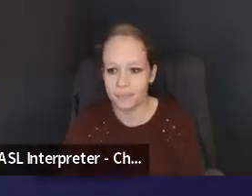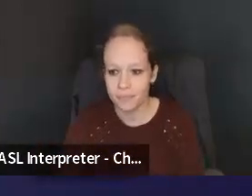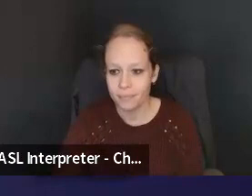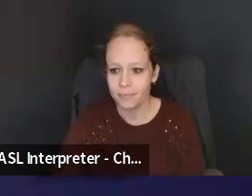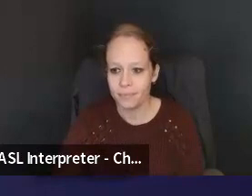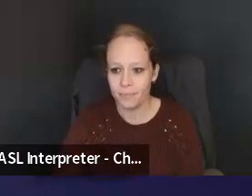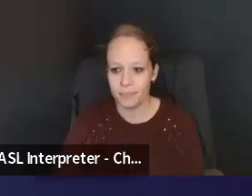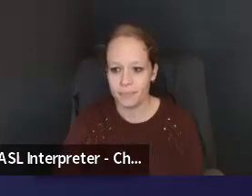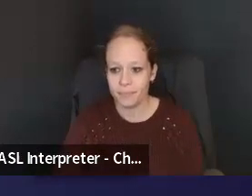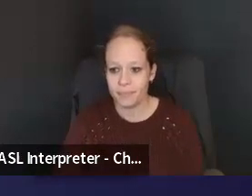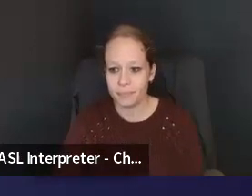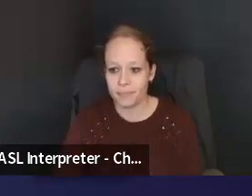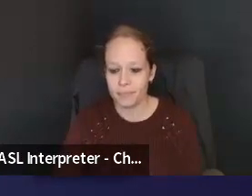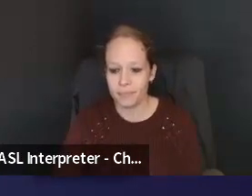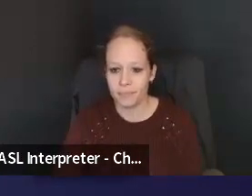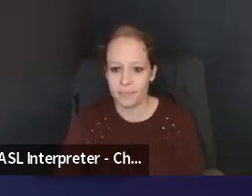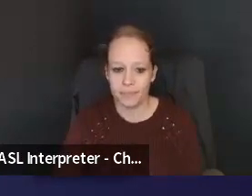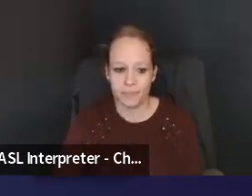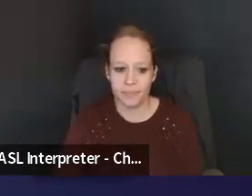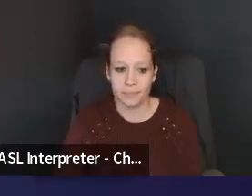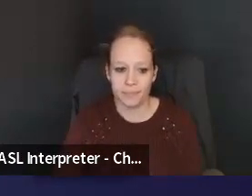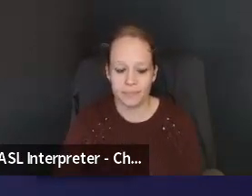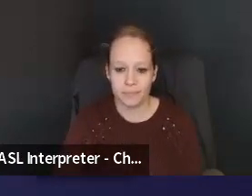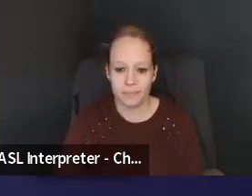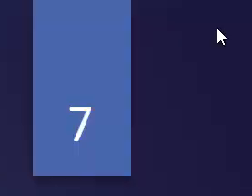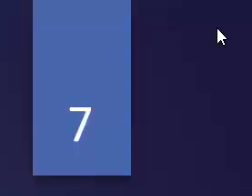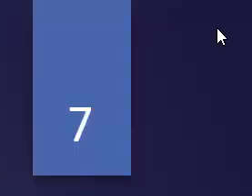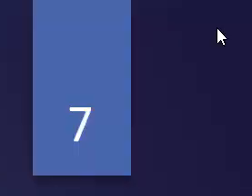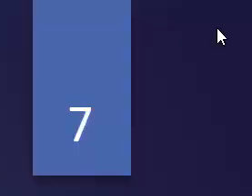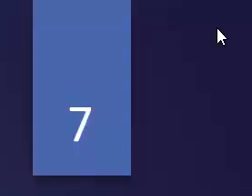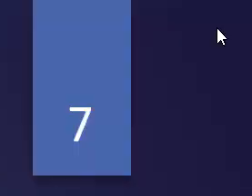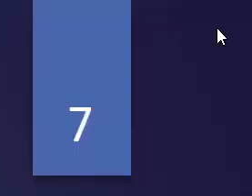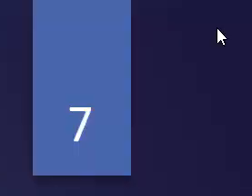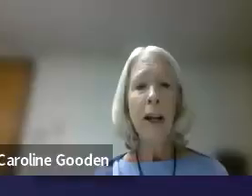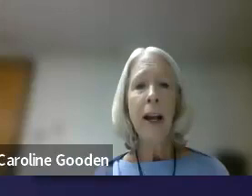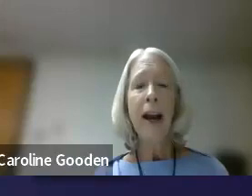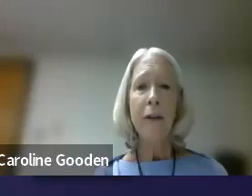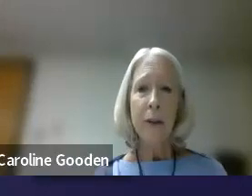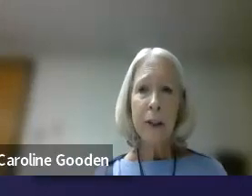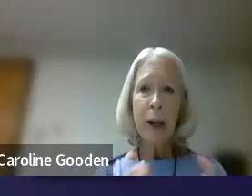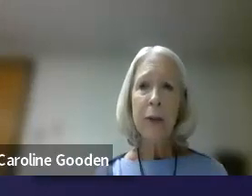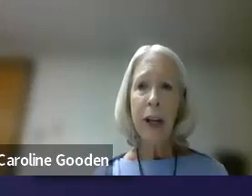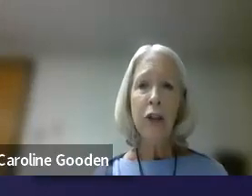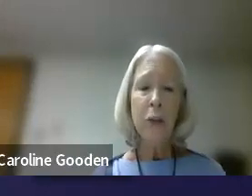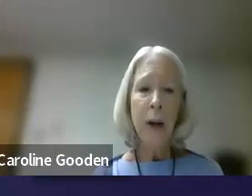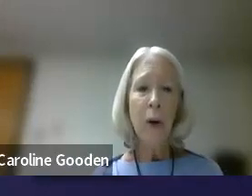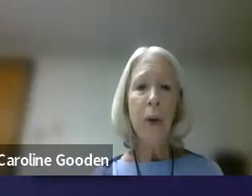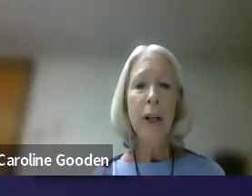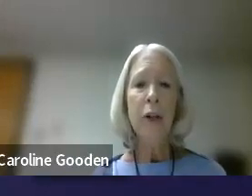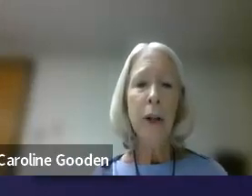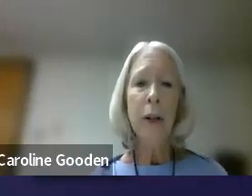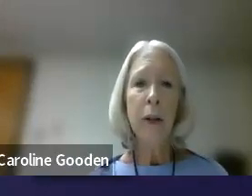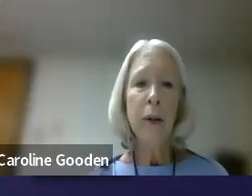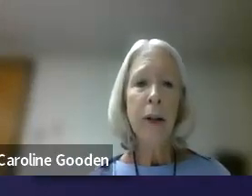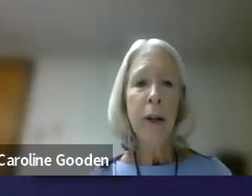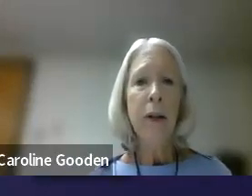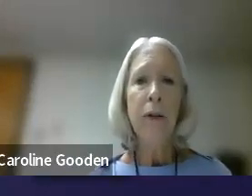need. And oftentimes the RFP itself will have specifications about what we need to include